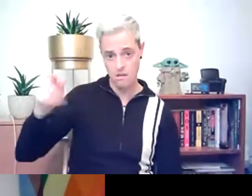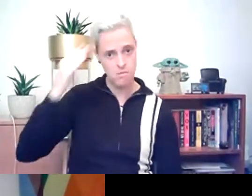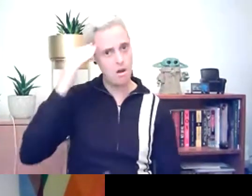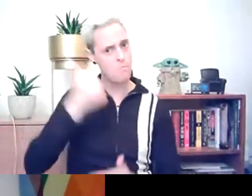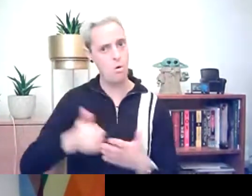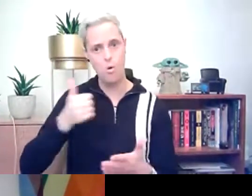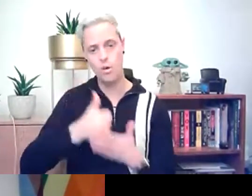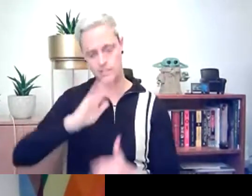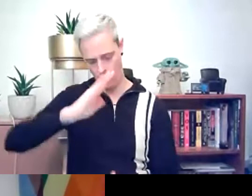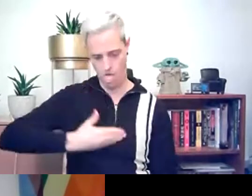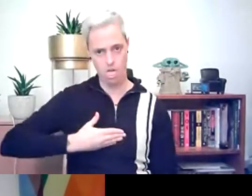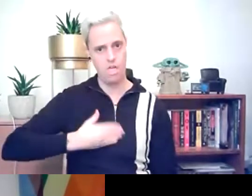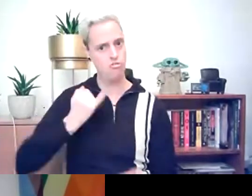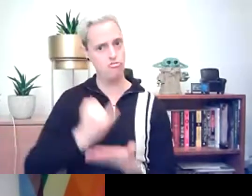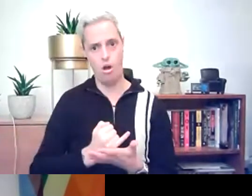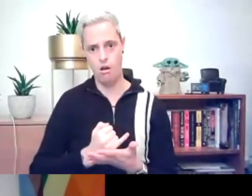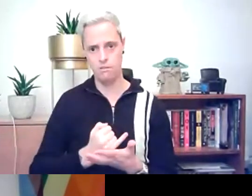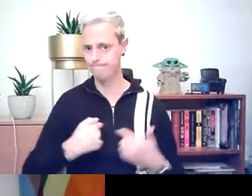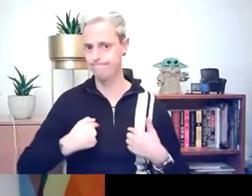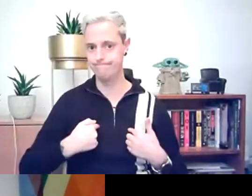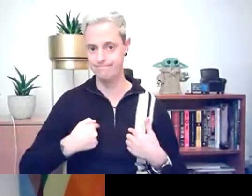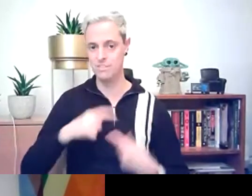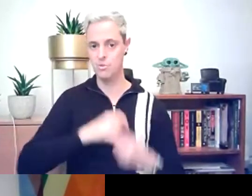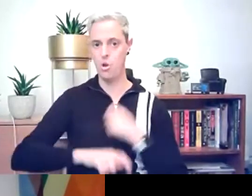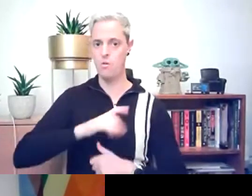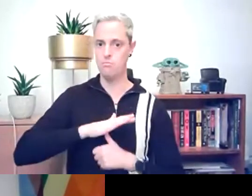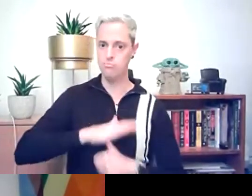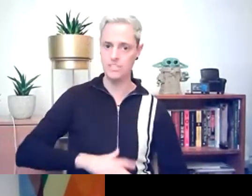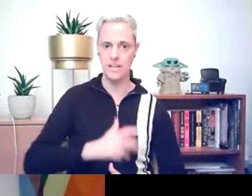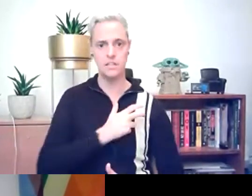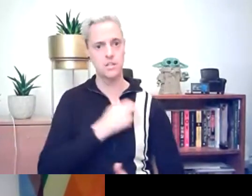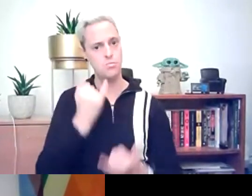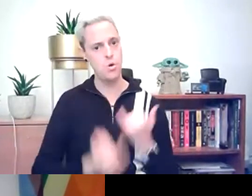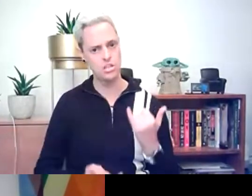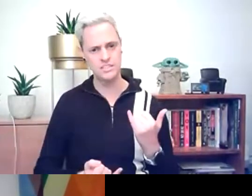It makes my depression and anxiety worse. How can I safely affirm identity around those